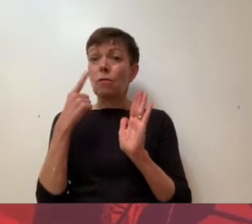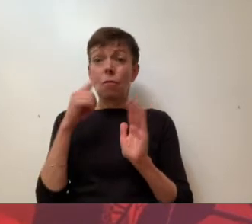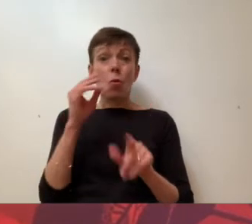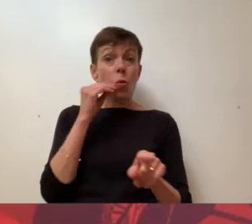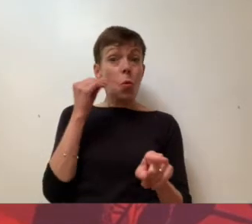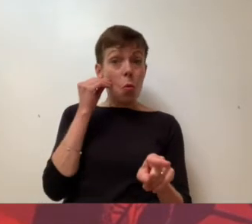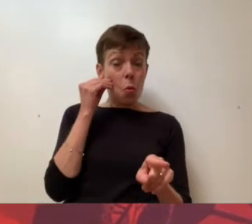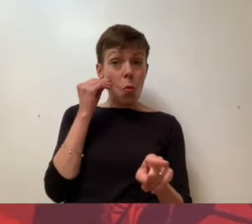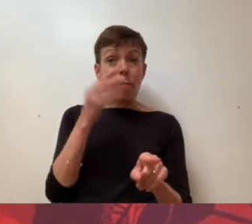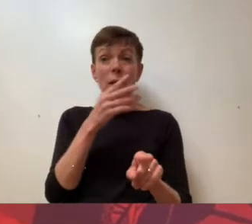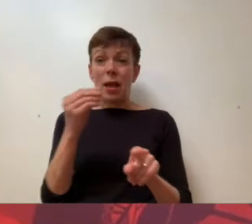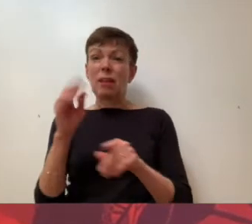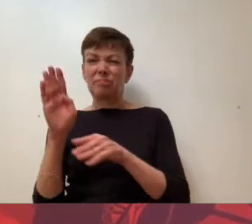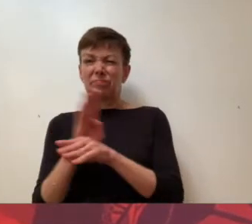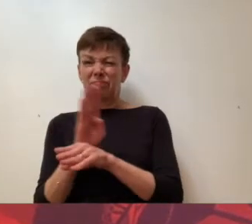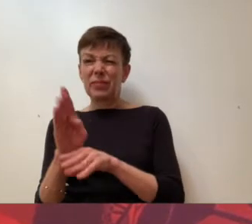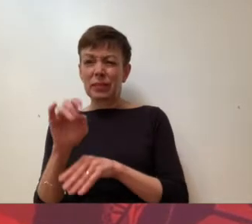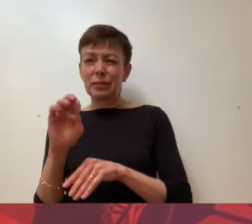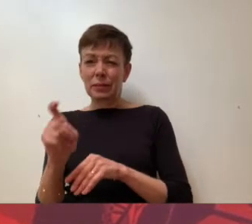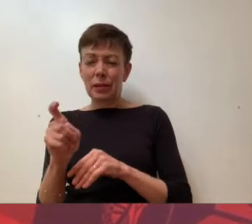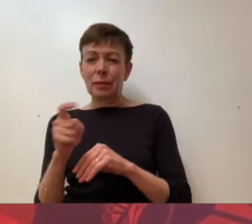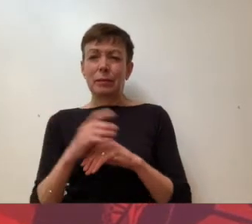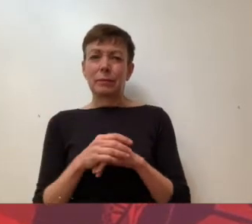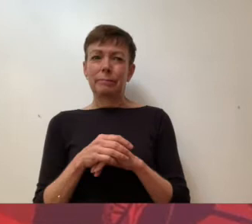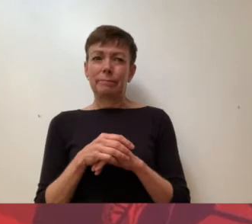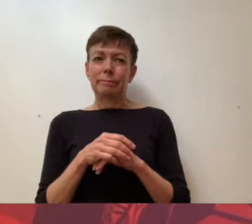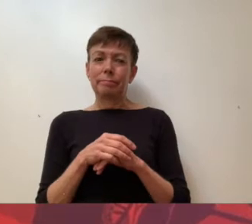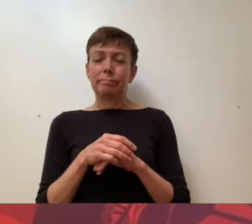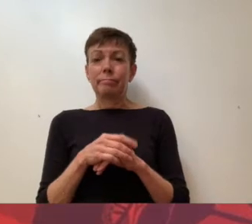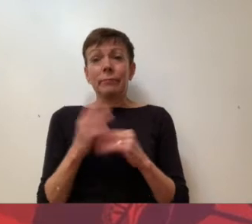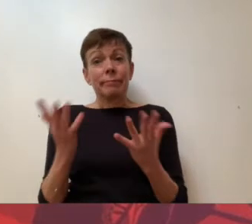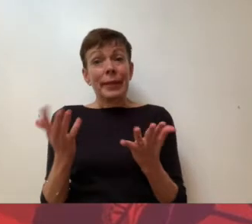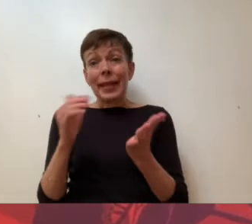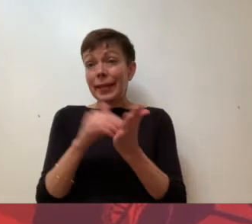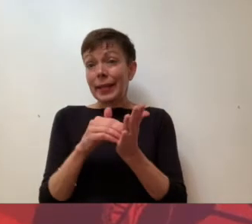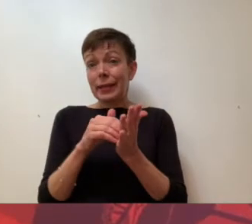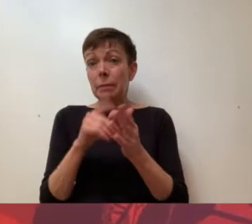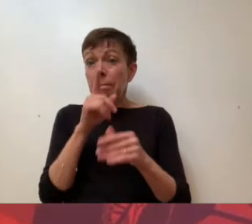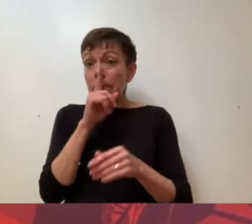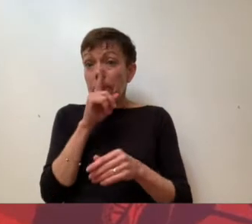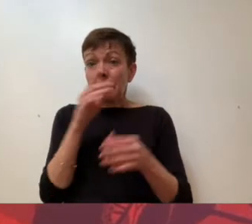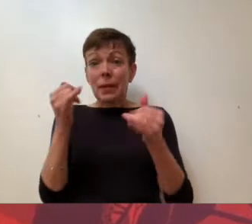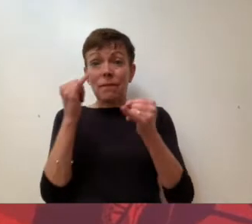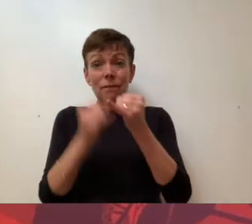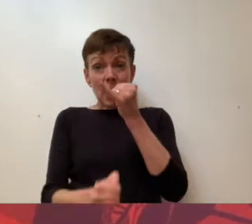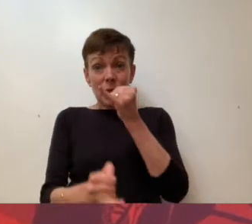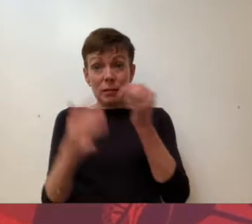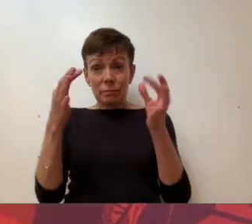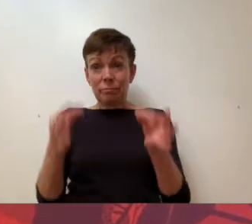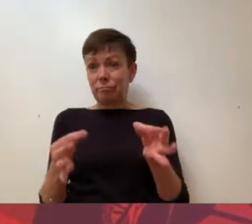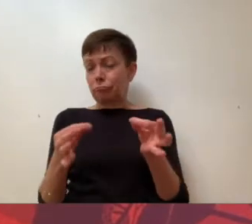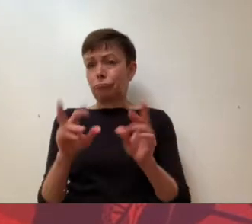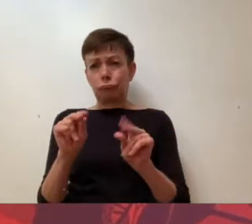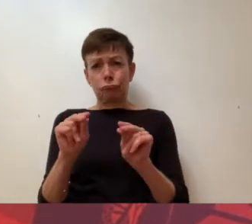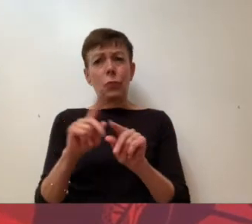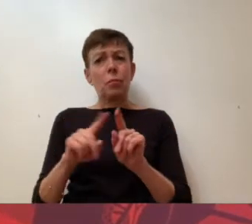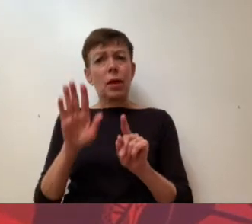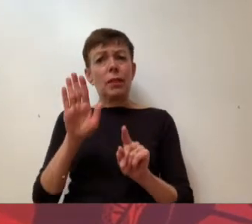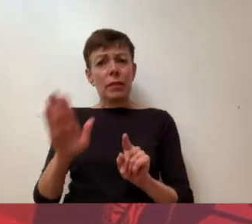and that is for residential and non-residential tax classes. And again, that's not final until